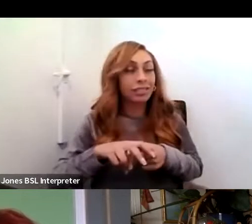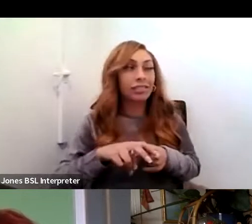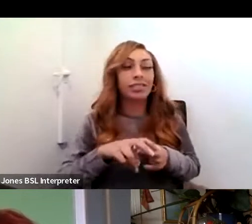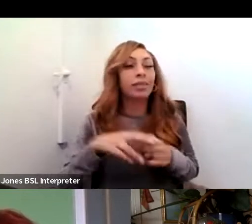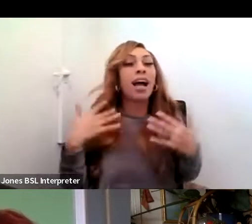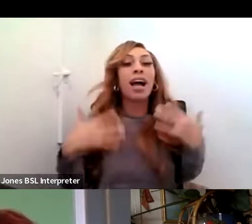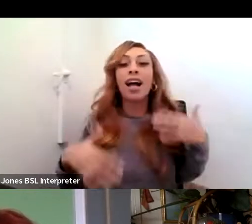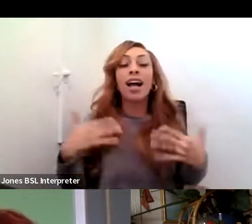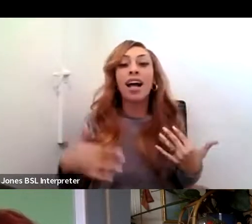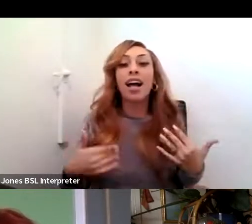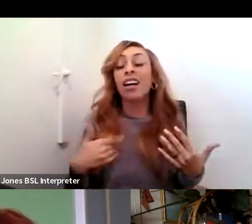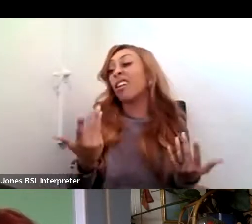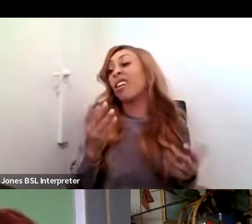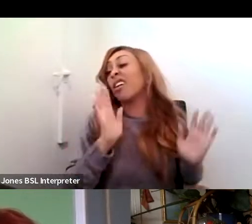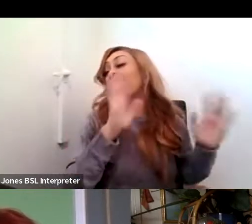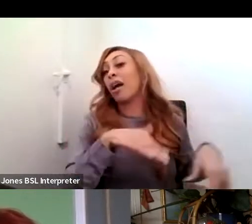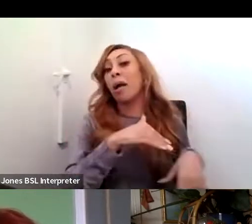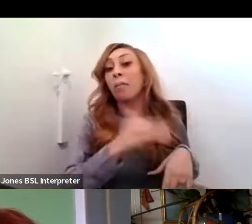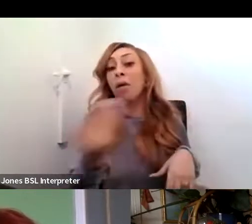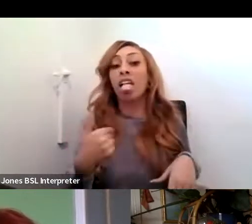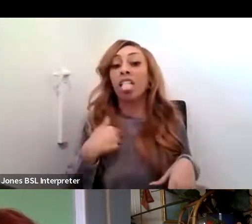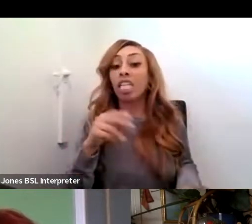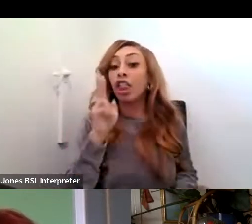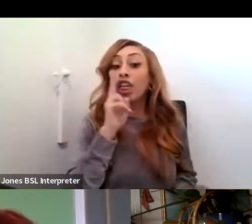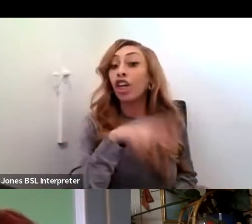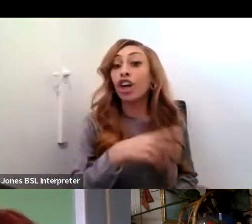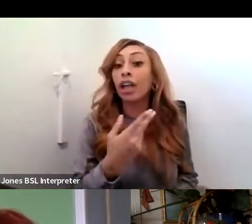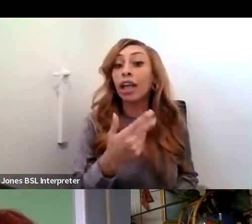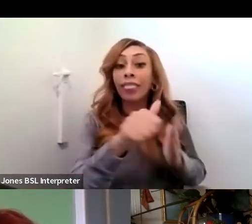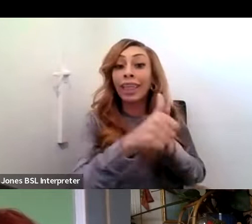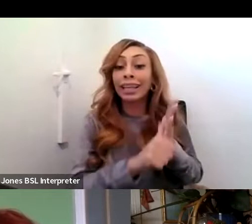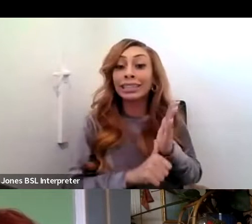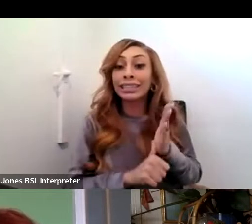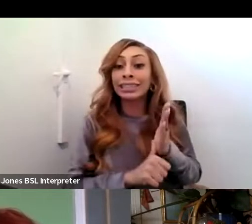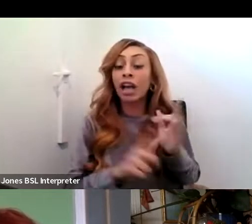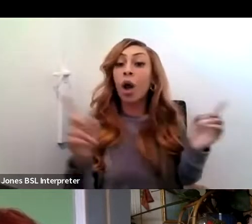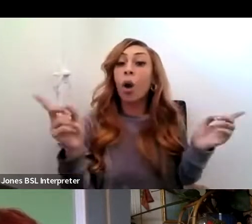so I hadn't even bothered looking - like Jamie said, I hadn't even bothered looking at the listings of what was available,